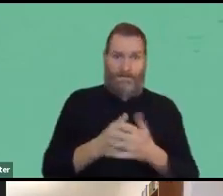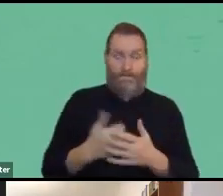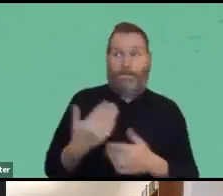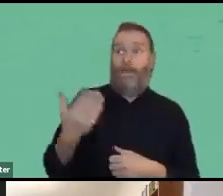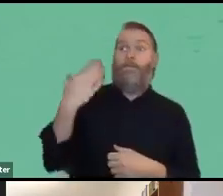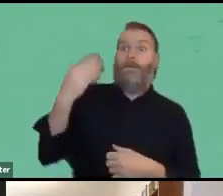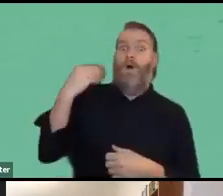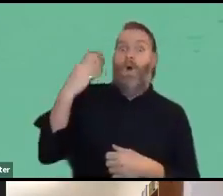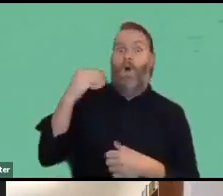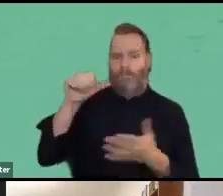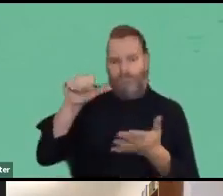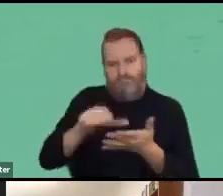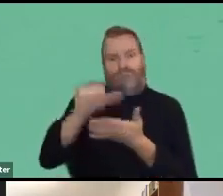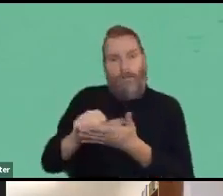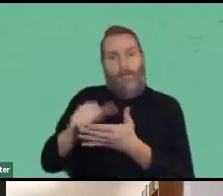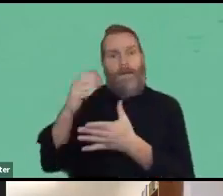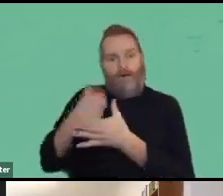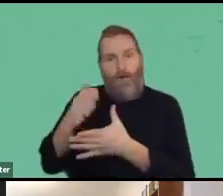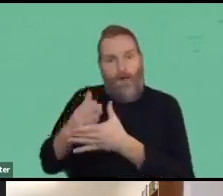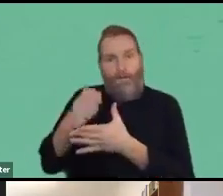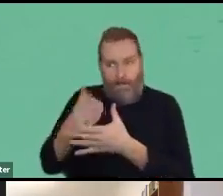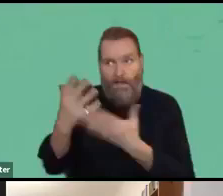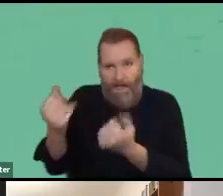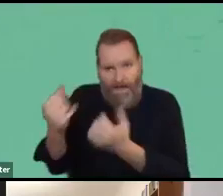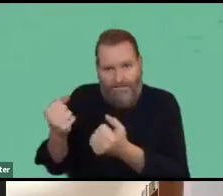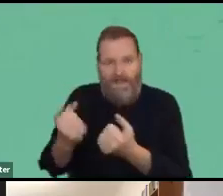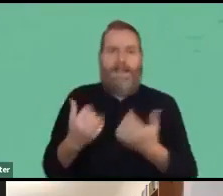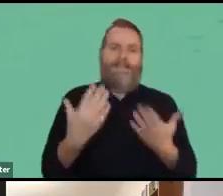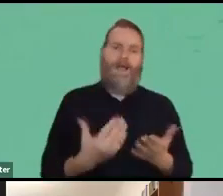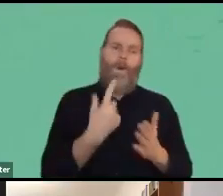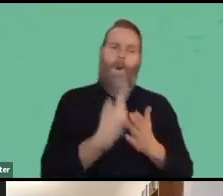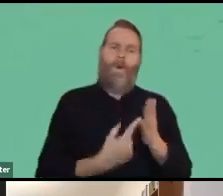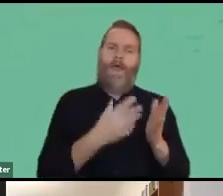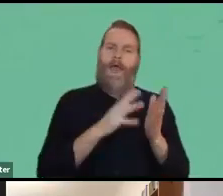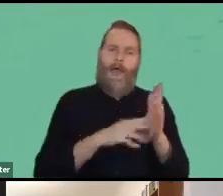rather than now when I'm an MP it's an absolute privilege to be an MP but I absolutely hold in